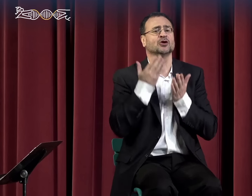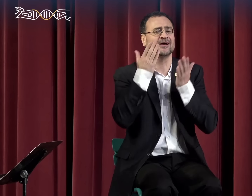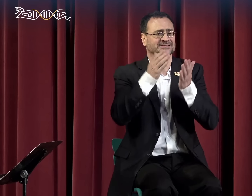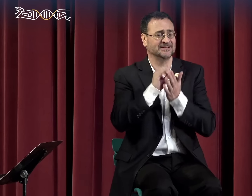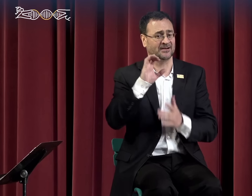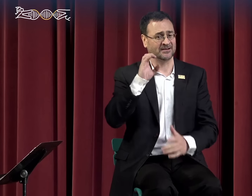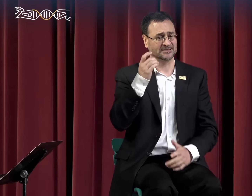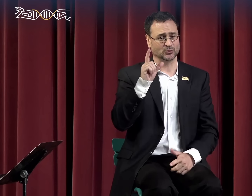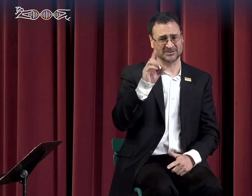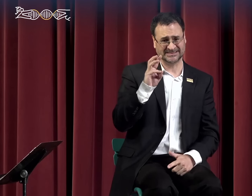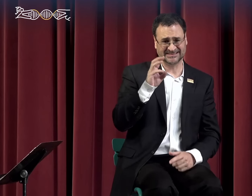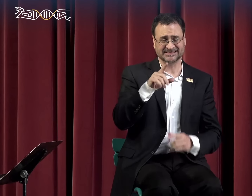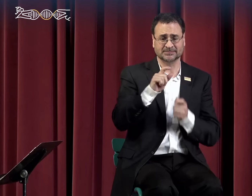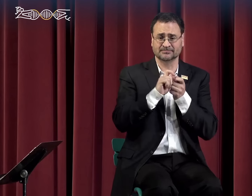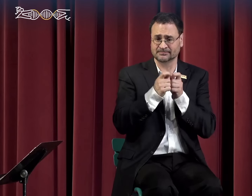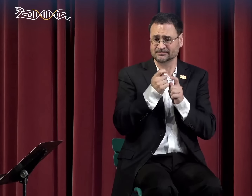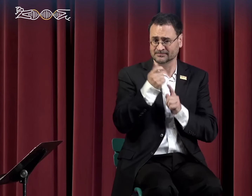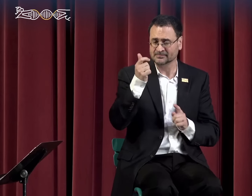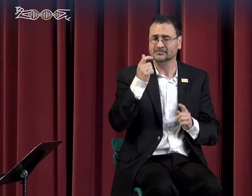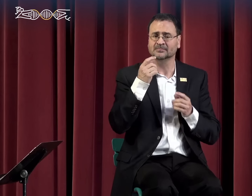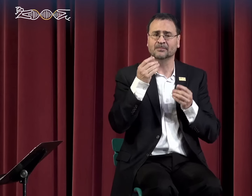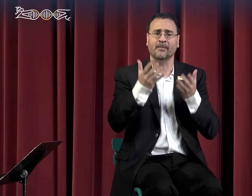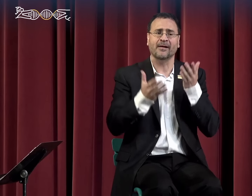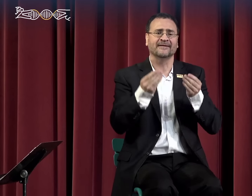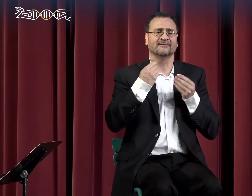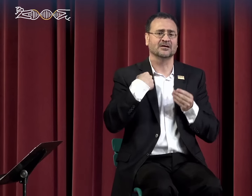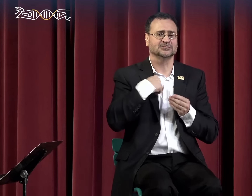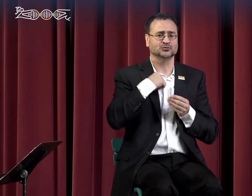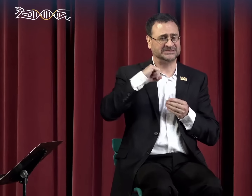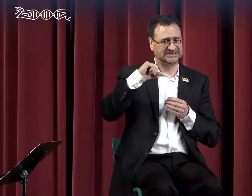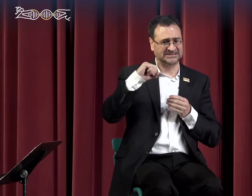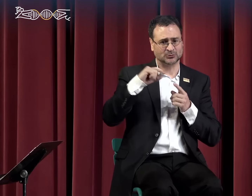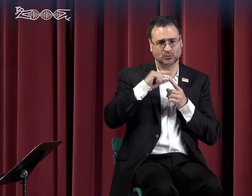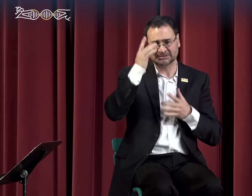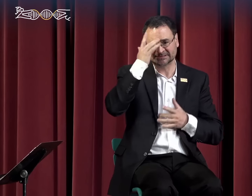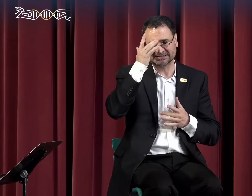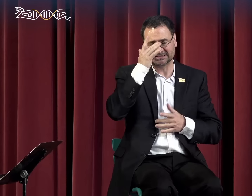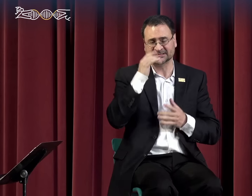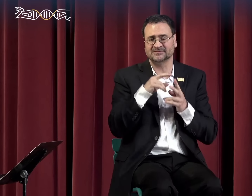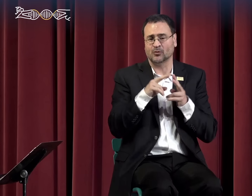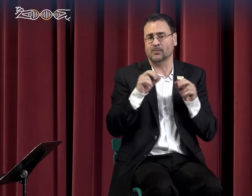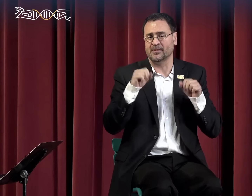strongly suggest Connexion 26 may give us resistance to other diseases.